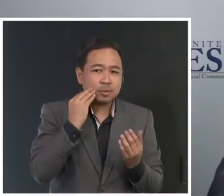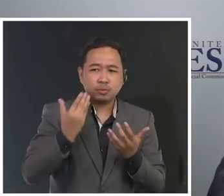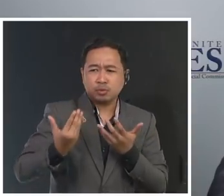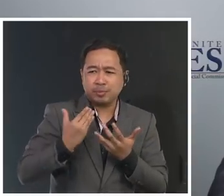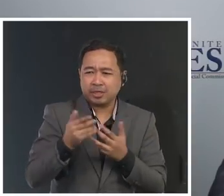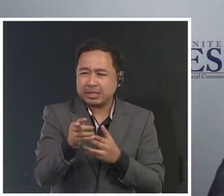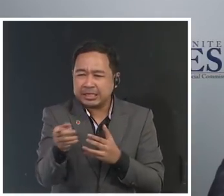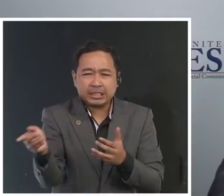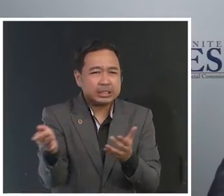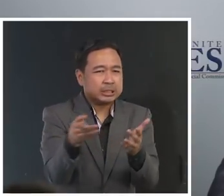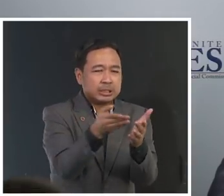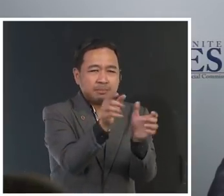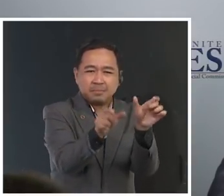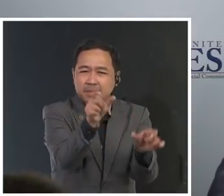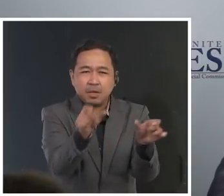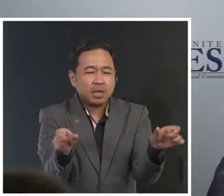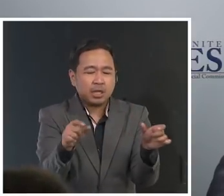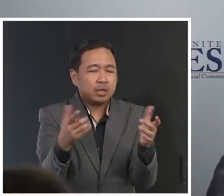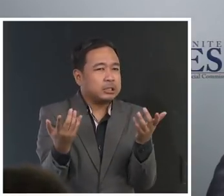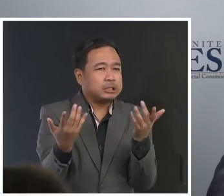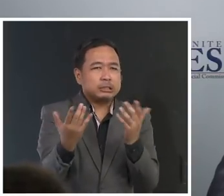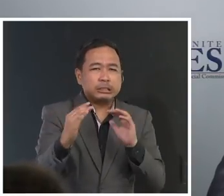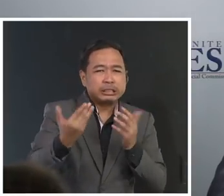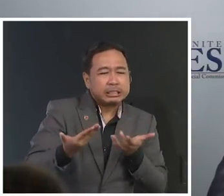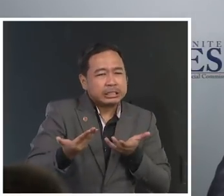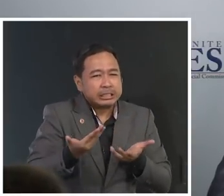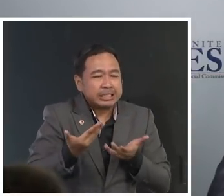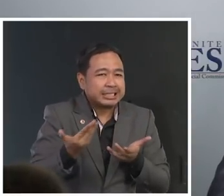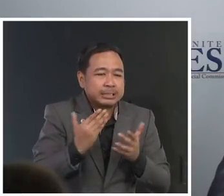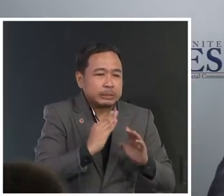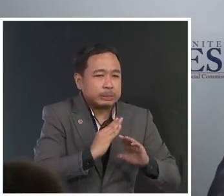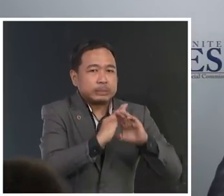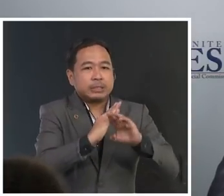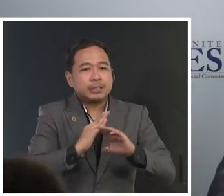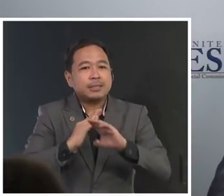Deaf or hard of hearing. What if sign language was my first language and main method of communication?